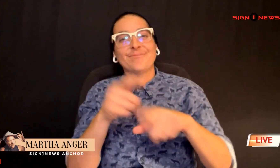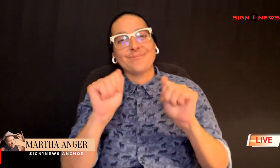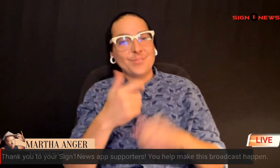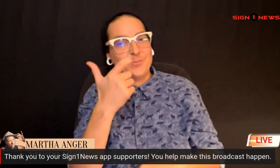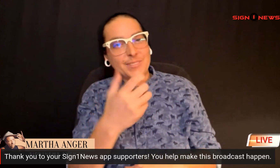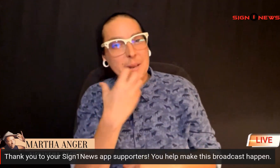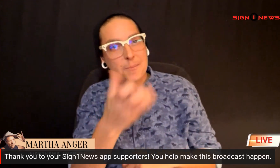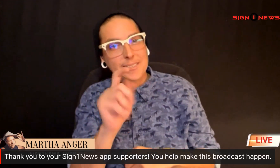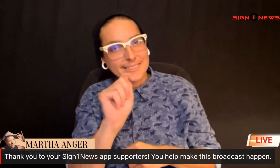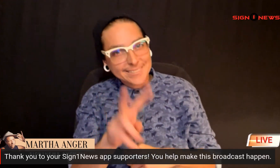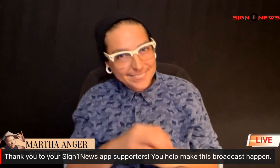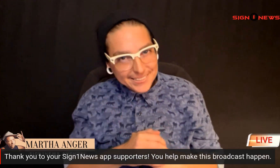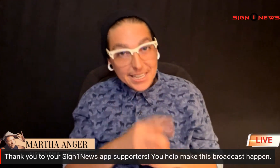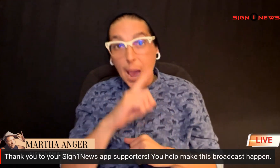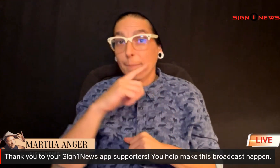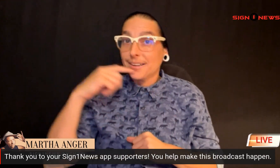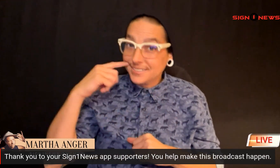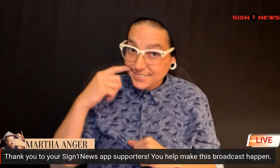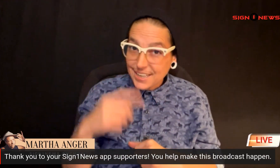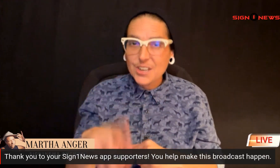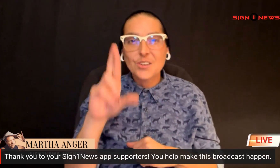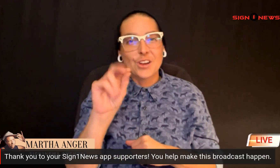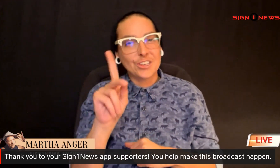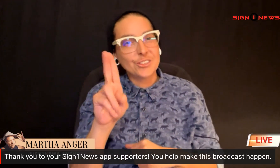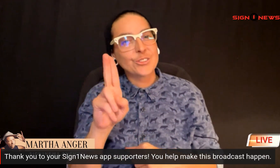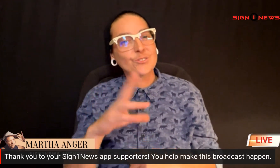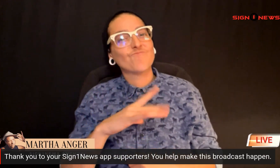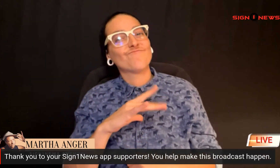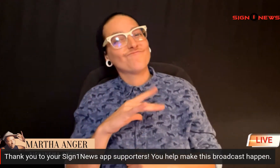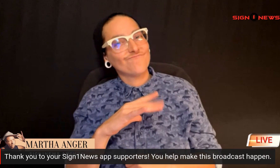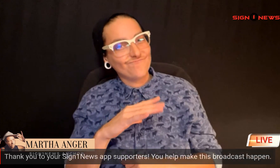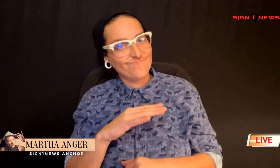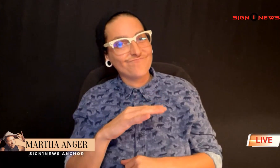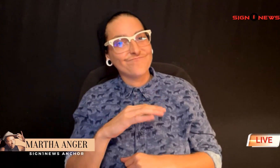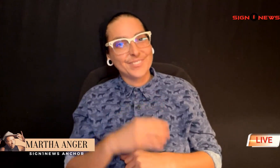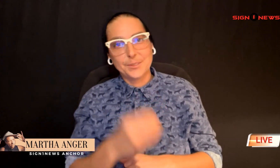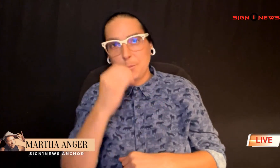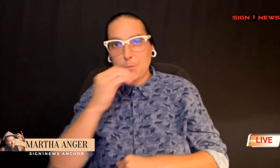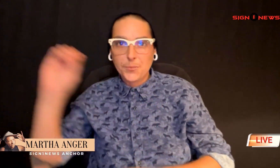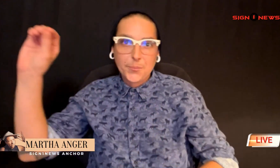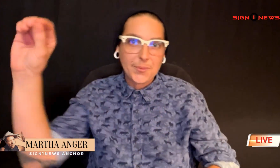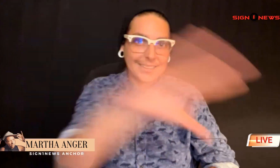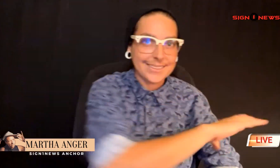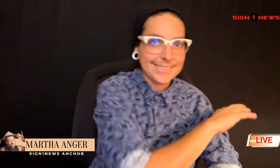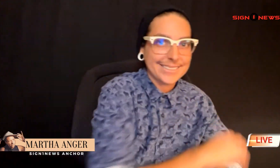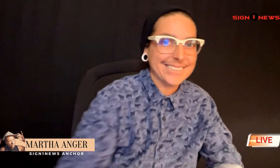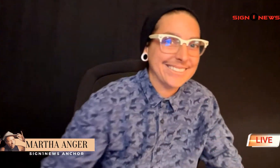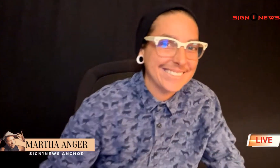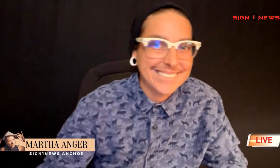Google Play Store on your smartphone, or you can also watch on television on Roku Amazon and Apple TV.